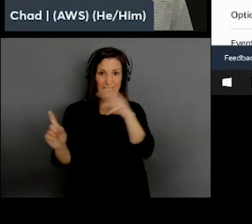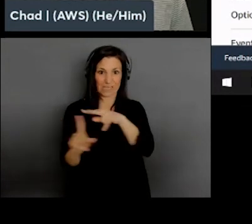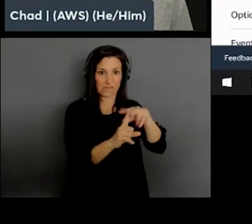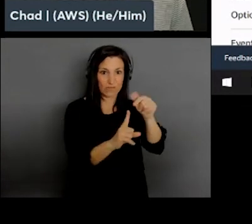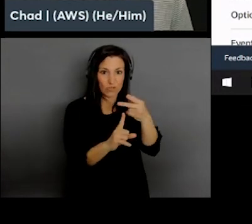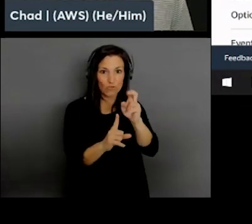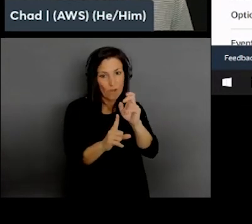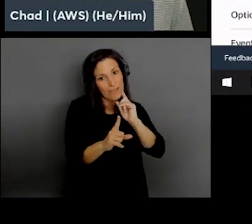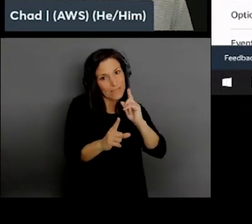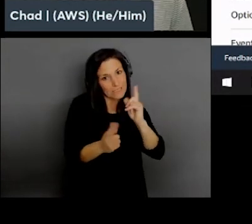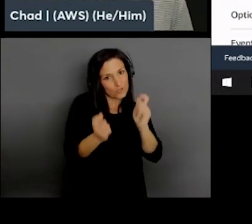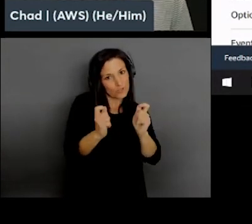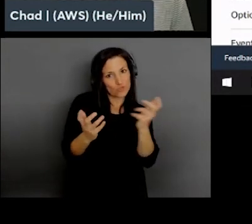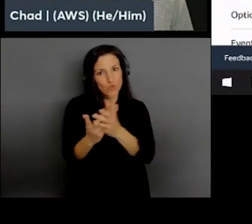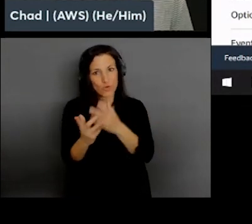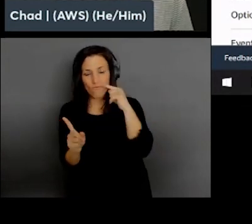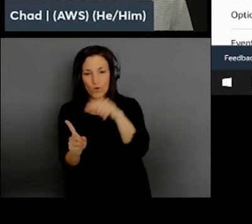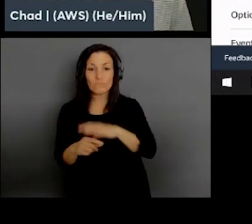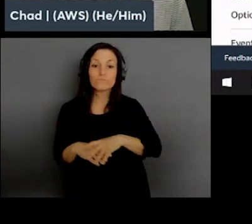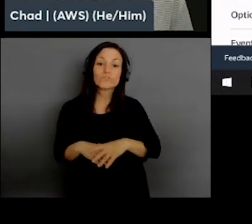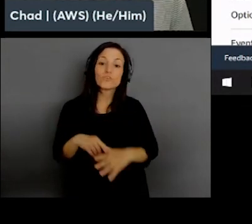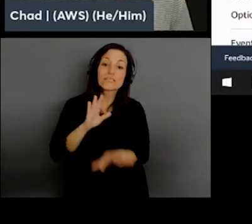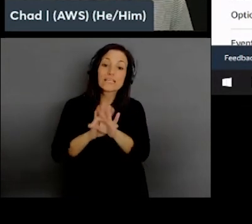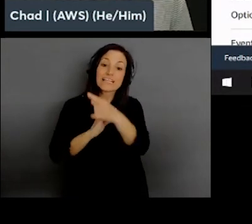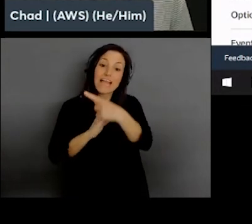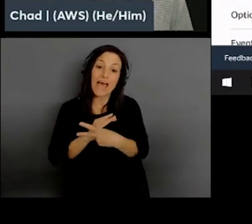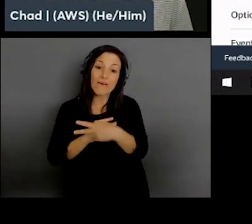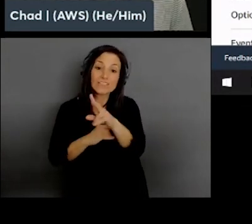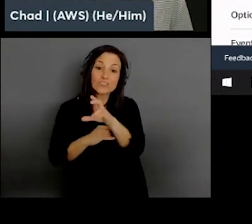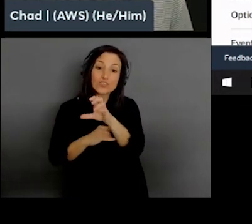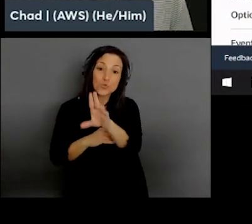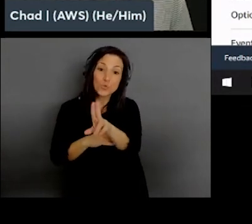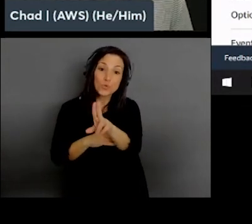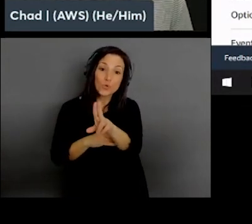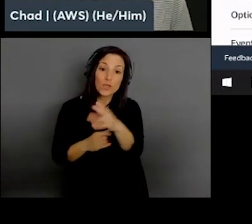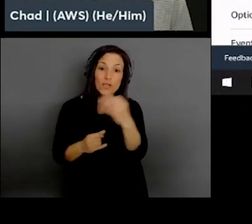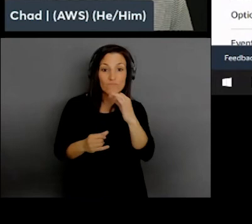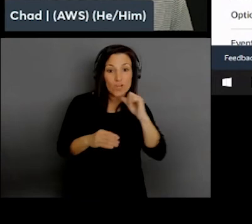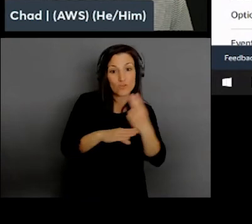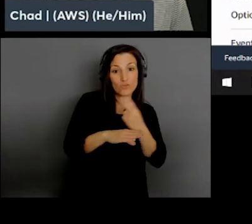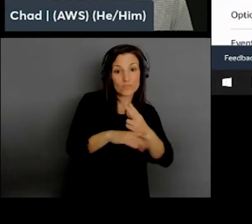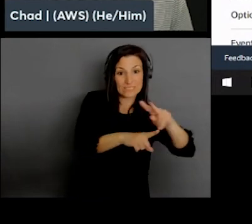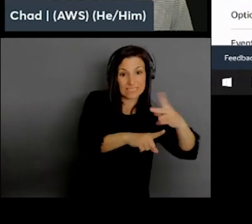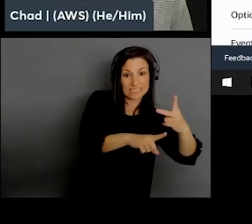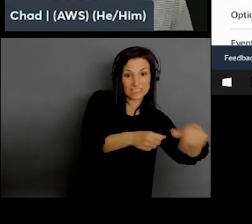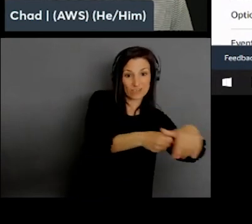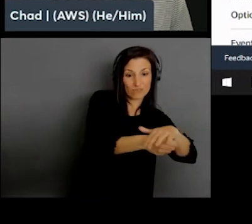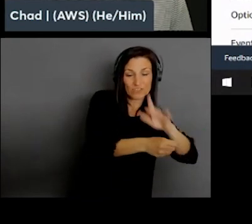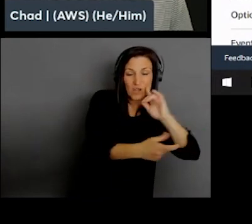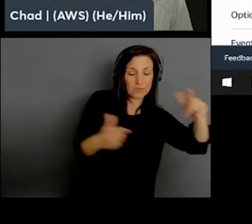So you can select half an ACU. And in this case, if you're not using the region at all, it'll scale down to the minimum capacity, whatever you're specifying.